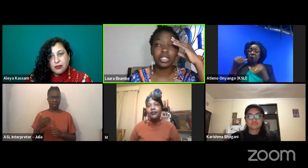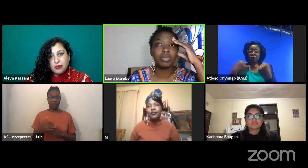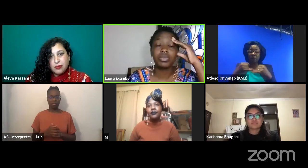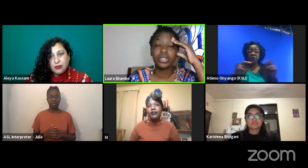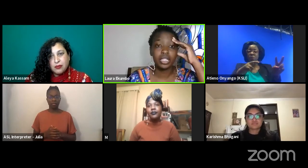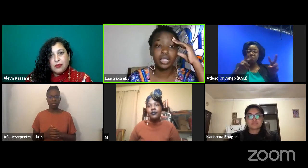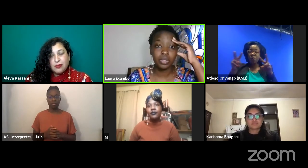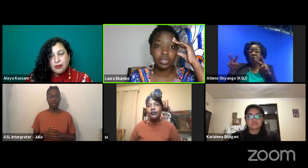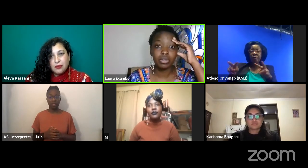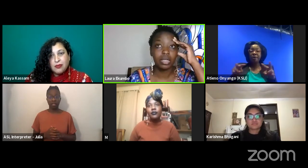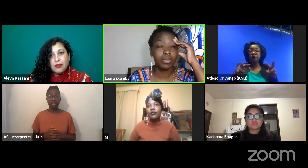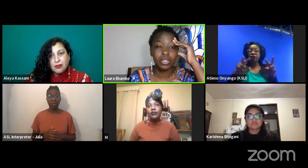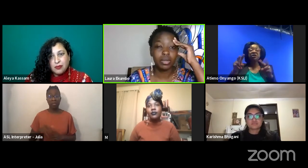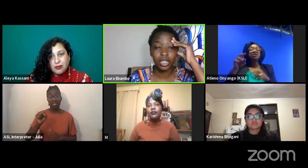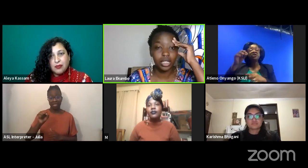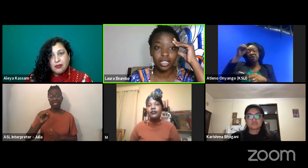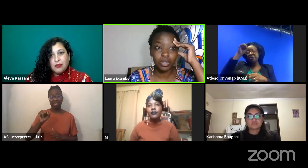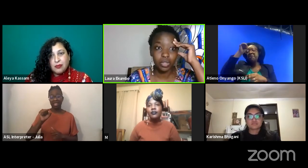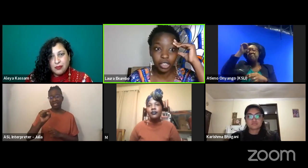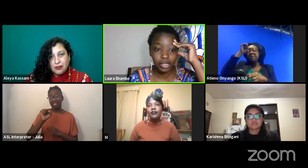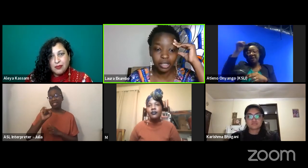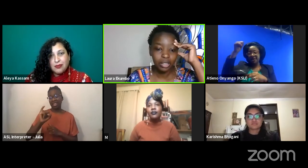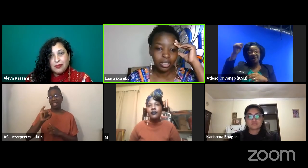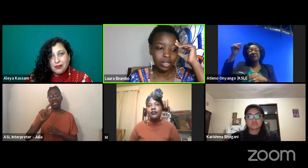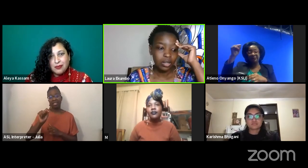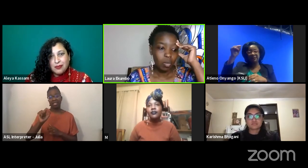which is a brilliant musical about a brilliant musician,